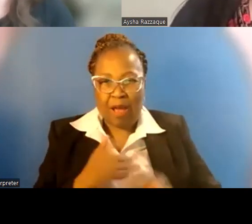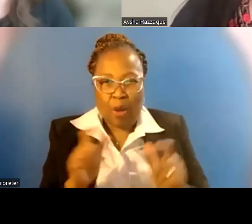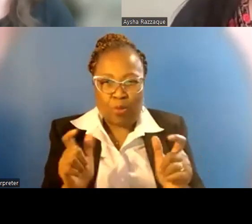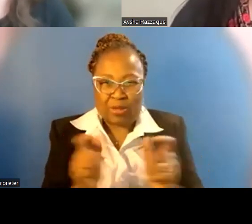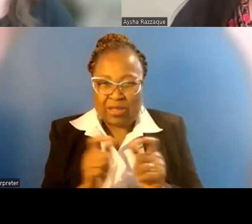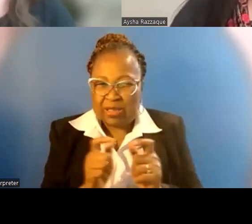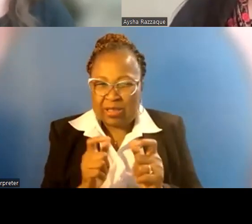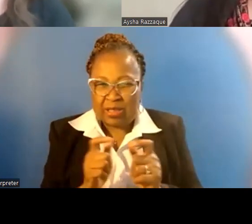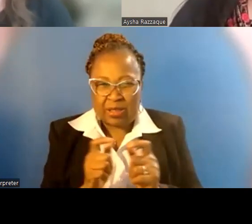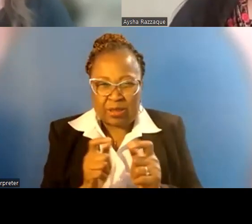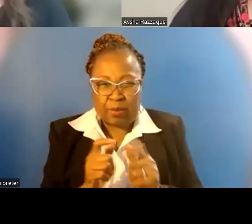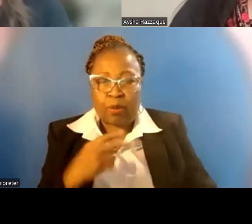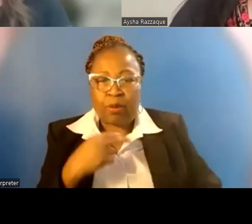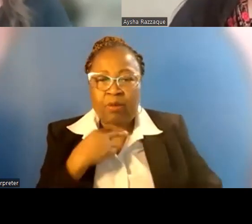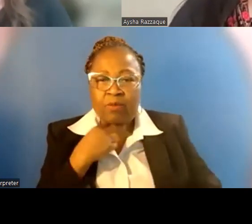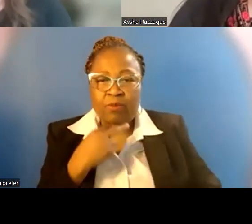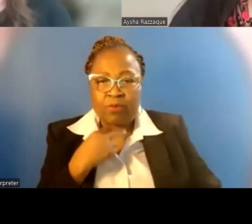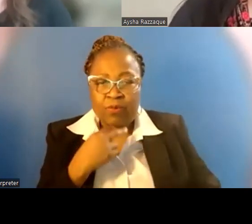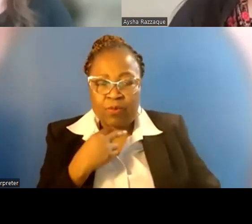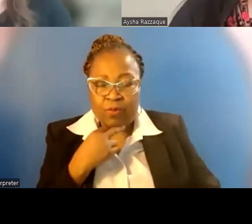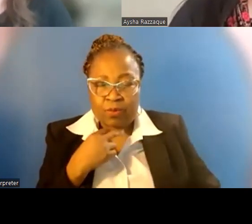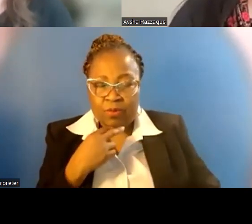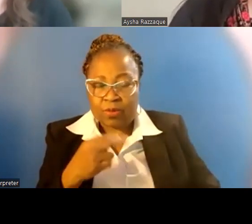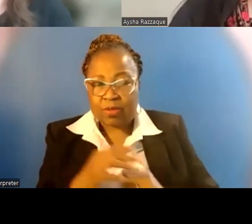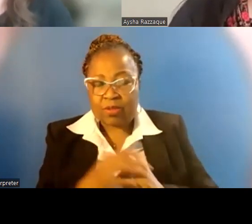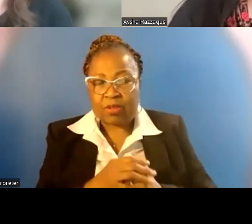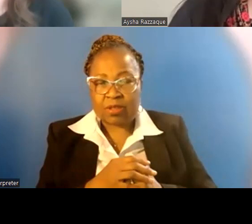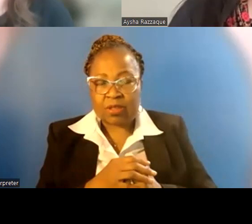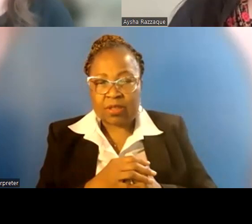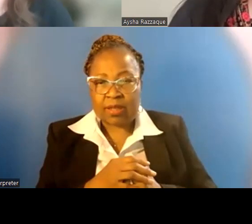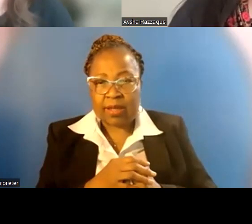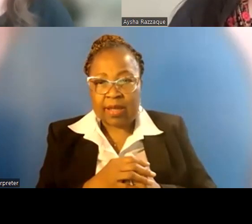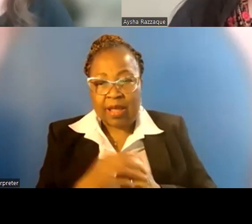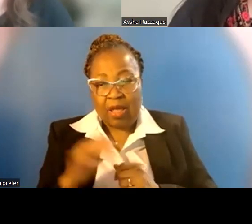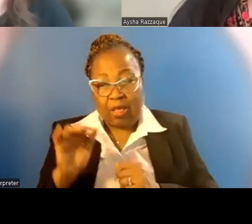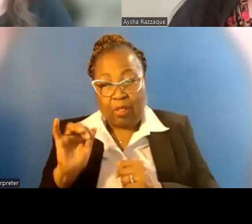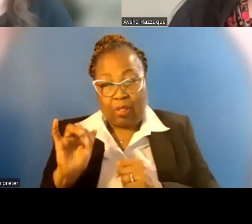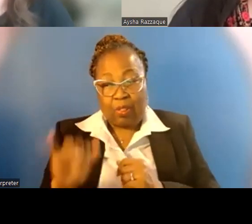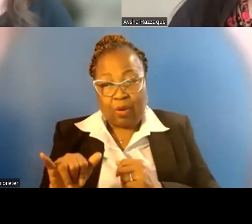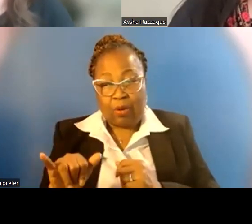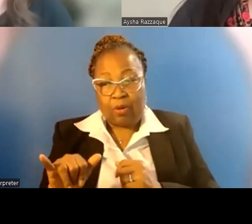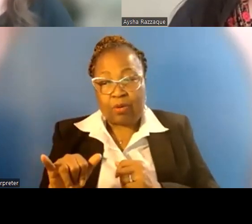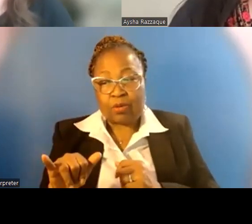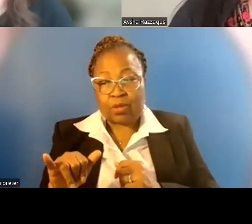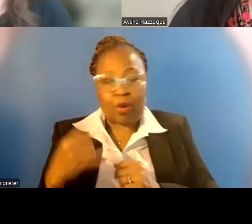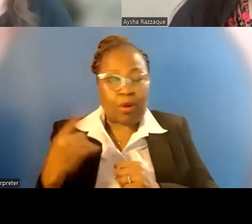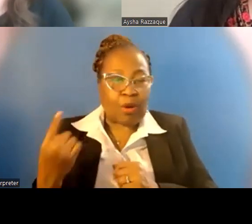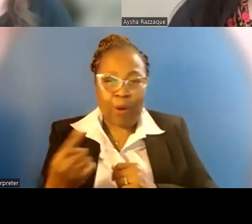of voices to be the ones that are always representing